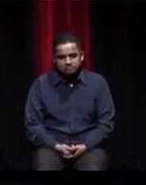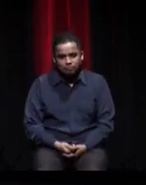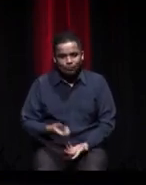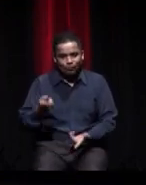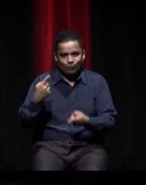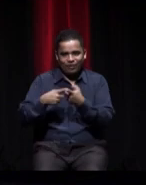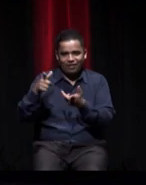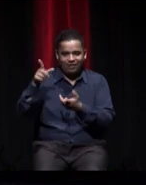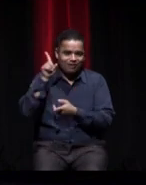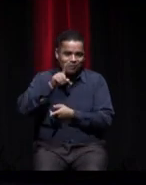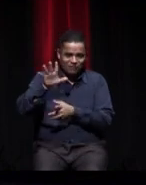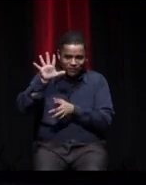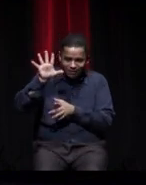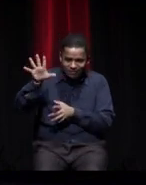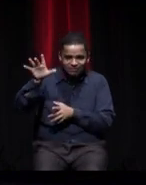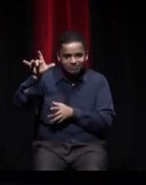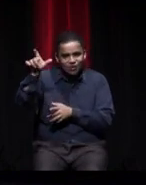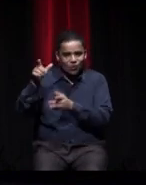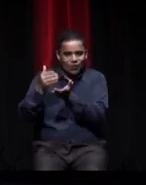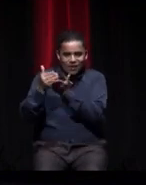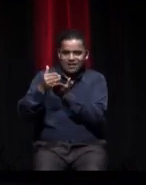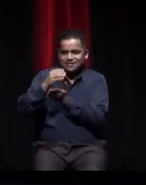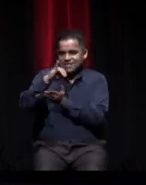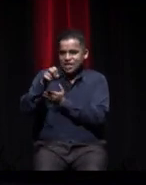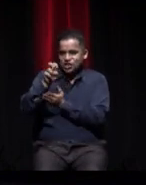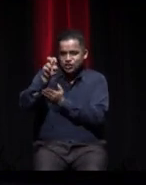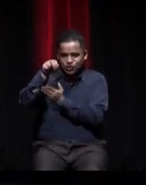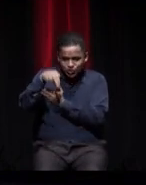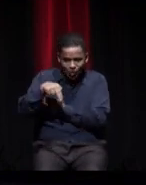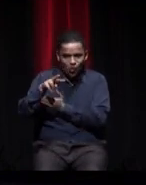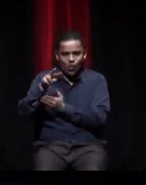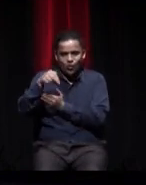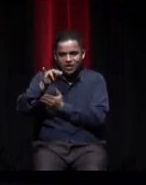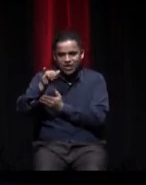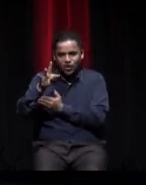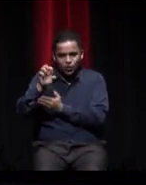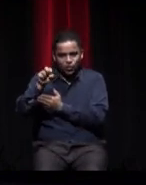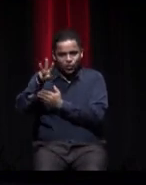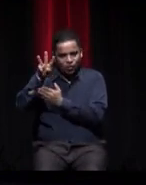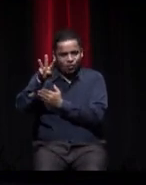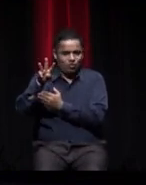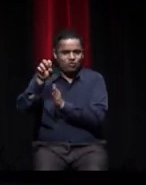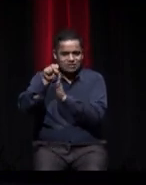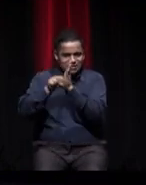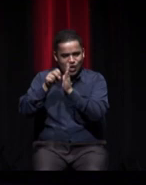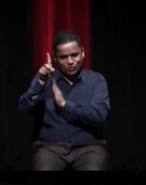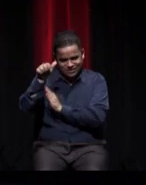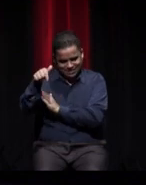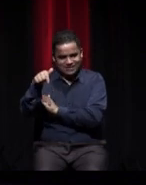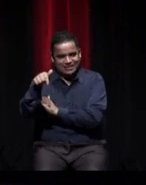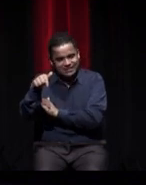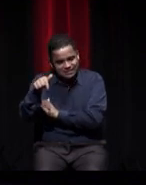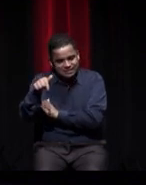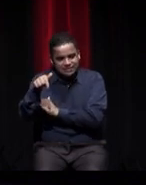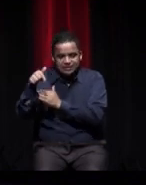It starts with John Milton in the 17th century, goes through Locke,